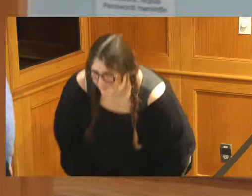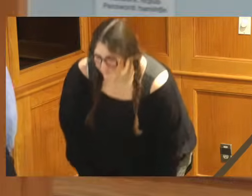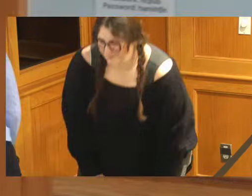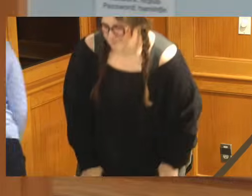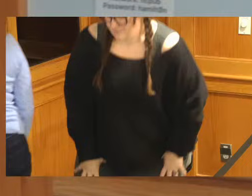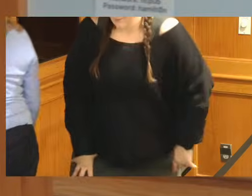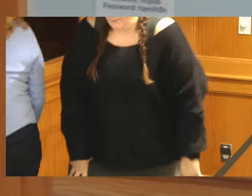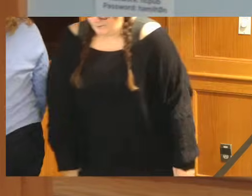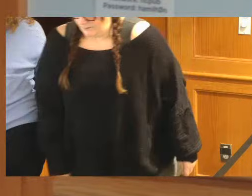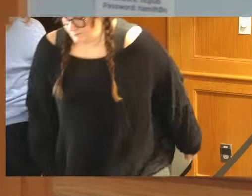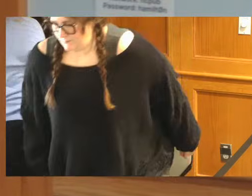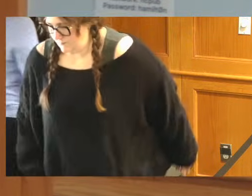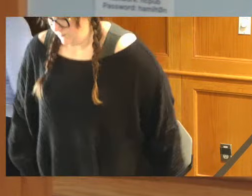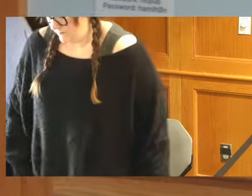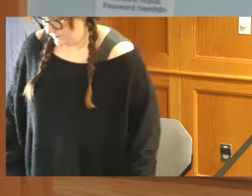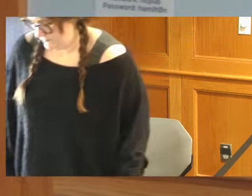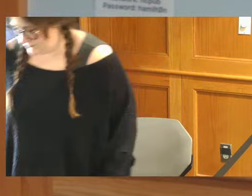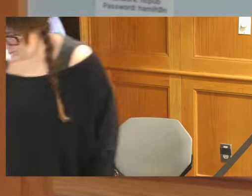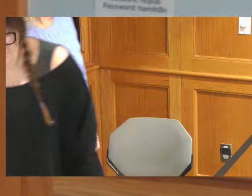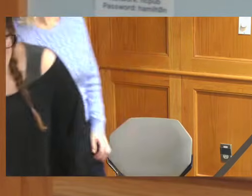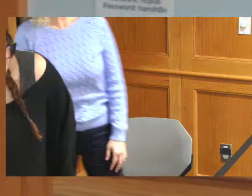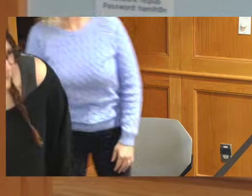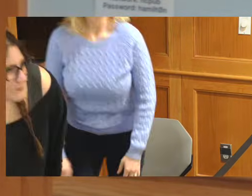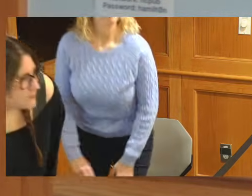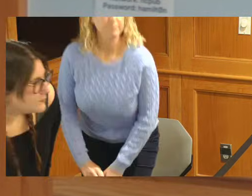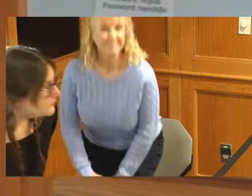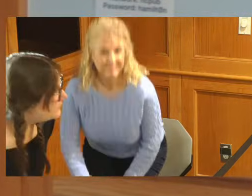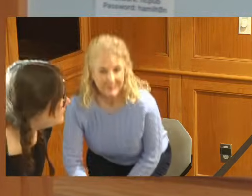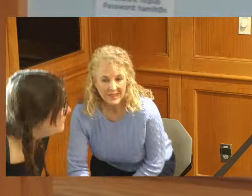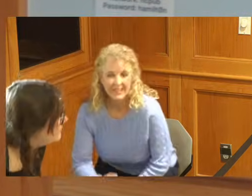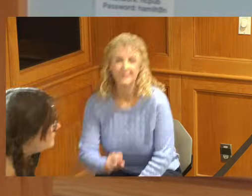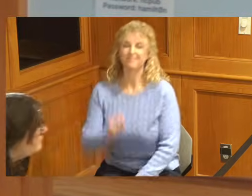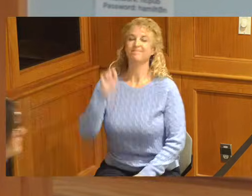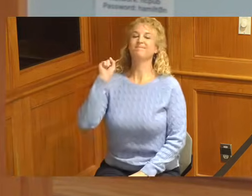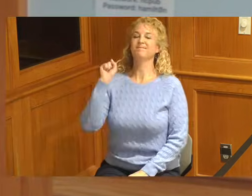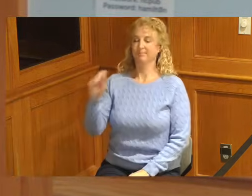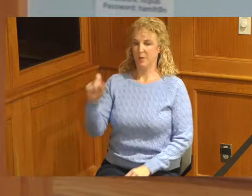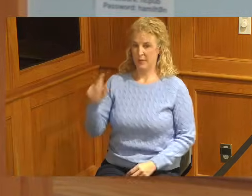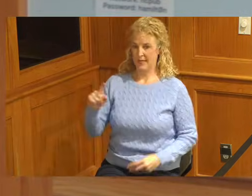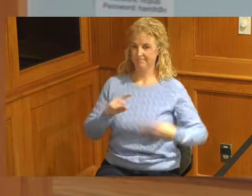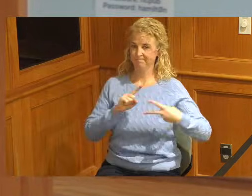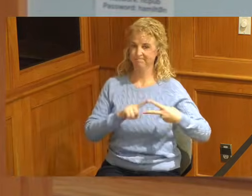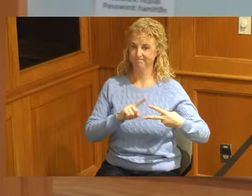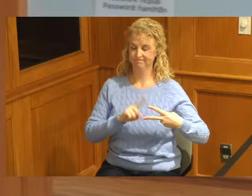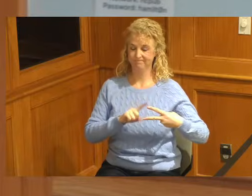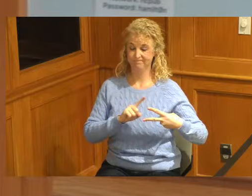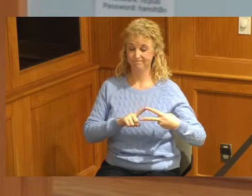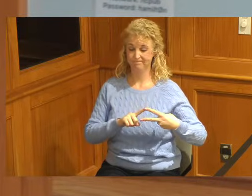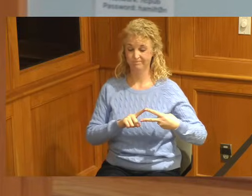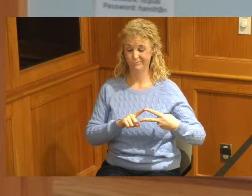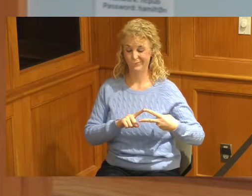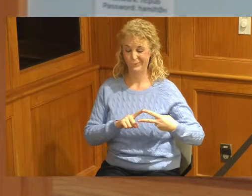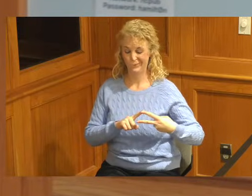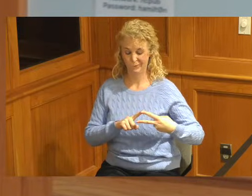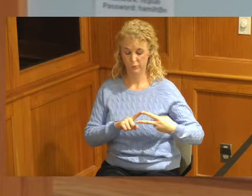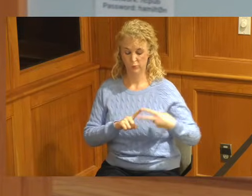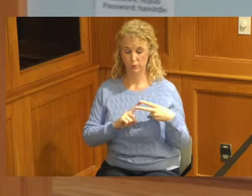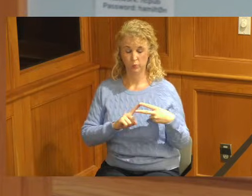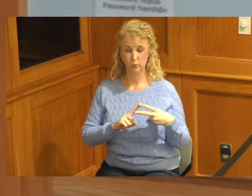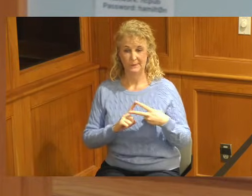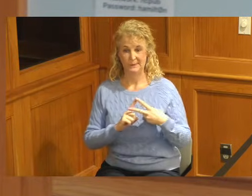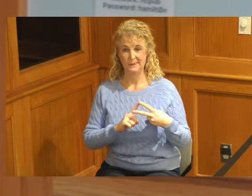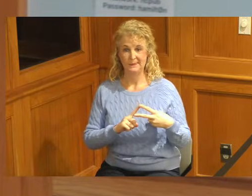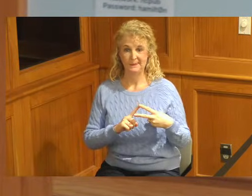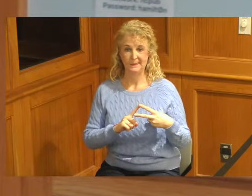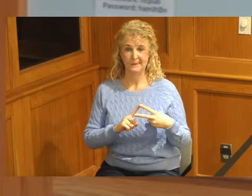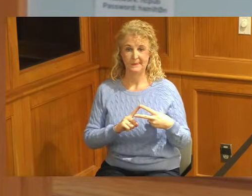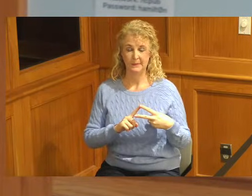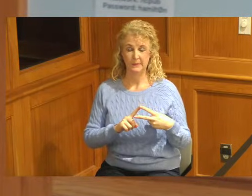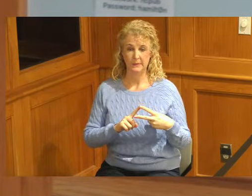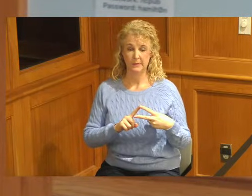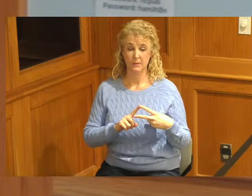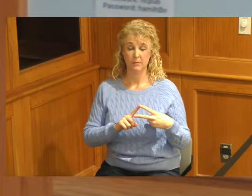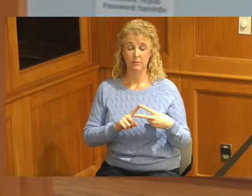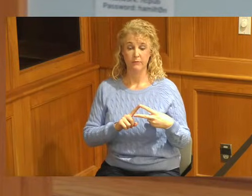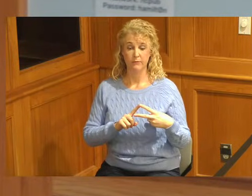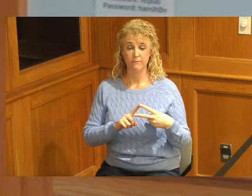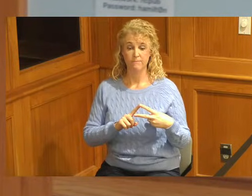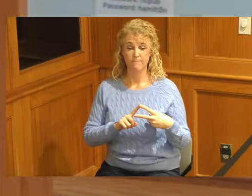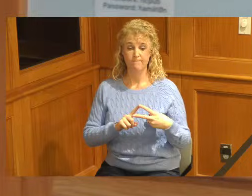challenges that are that are sort of on the same two sides of the same coin. the one side is is the